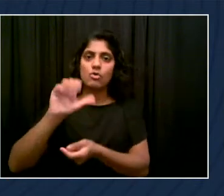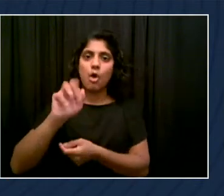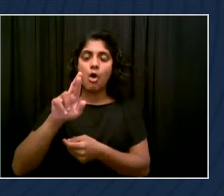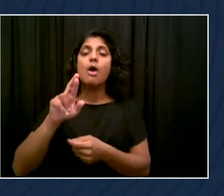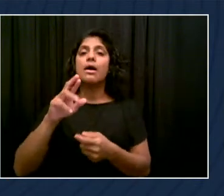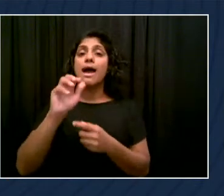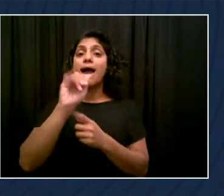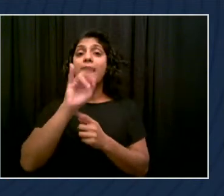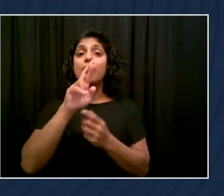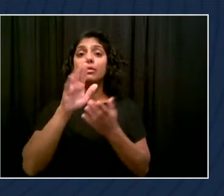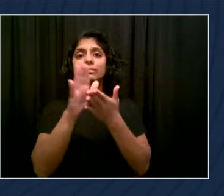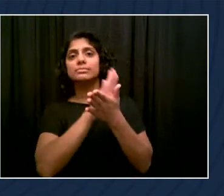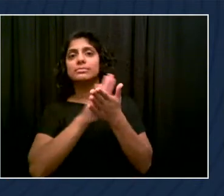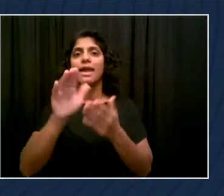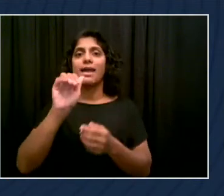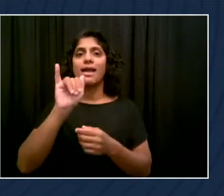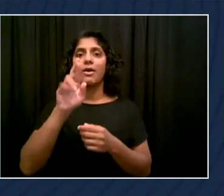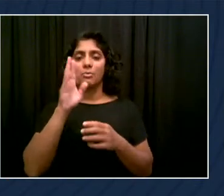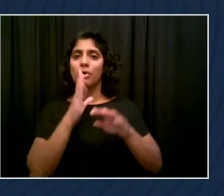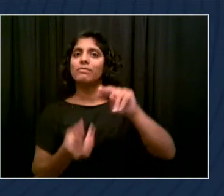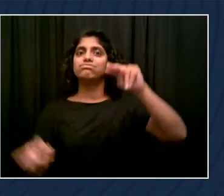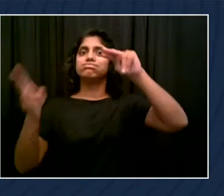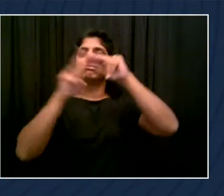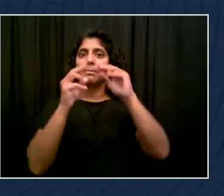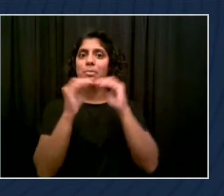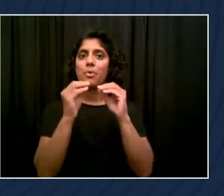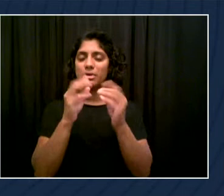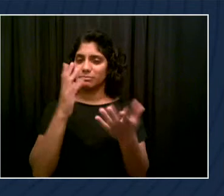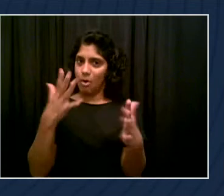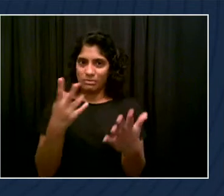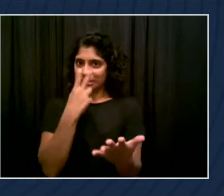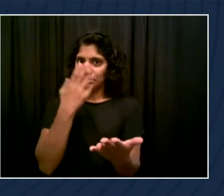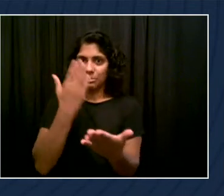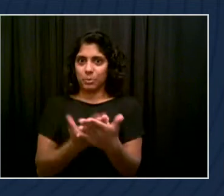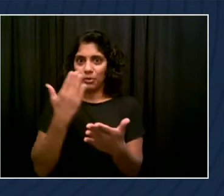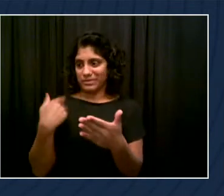EMISSIONS PER YEAR, WHICH IS A LOT AND A BIG